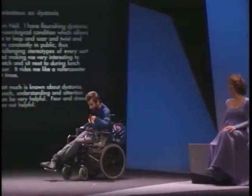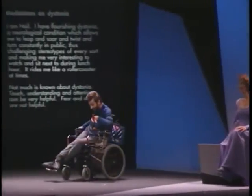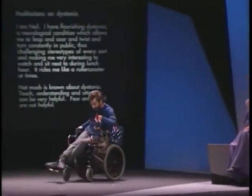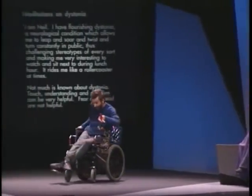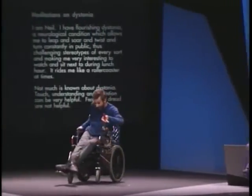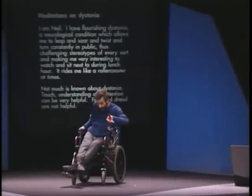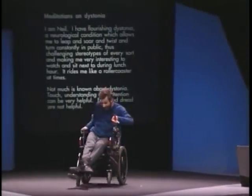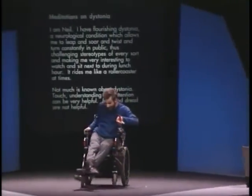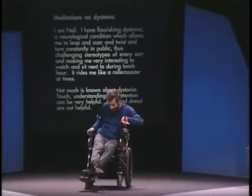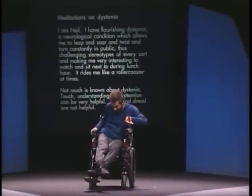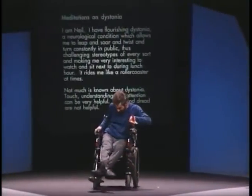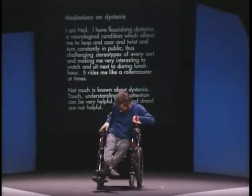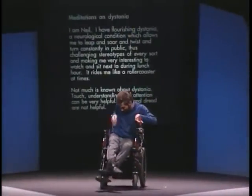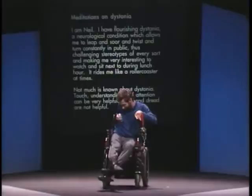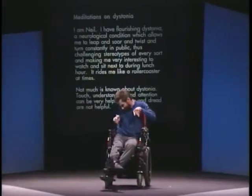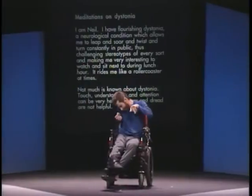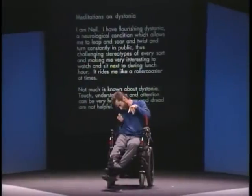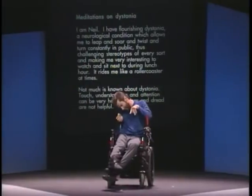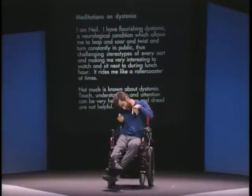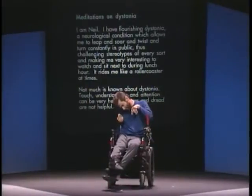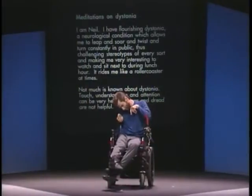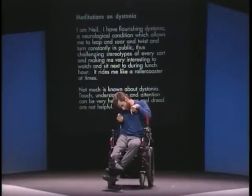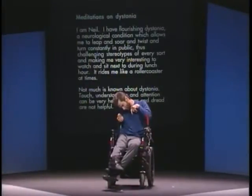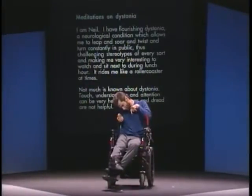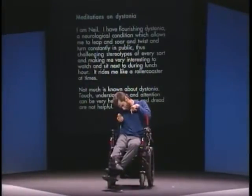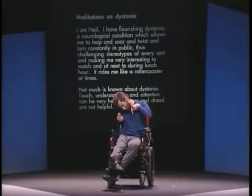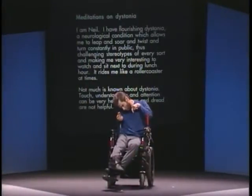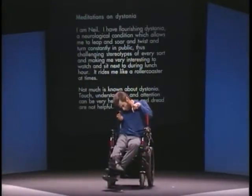very helpful fear and dread are not helpful